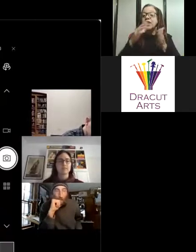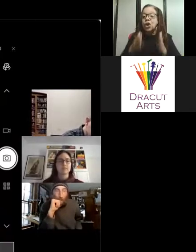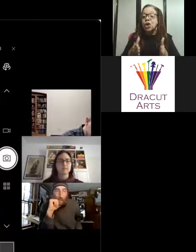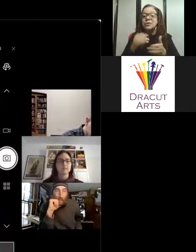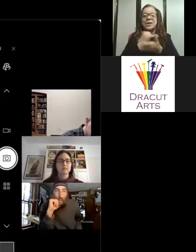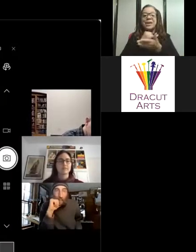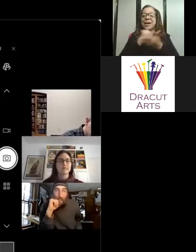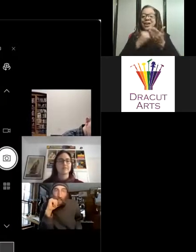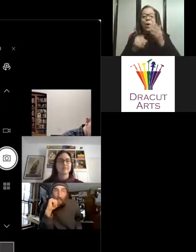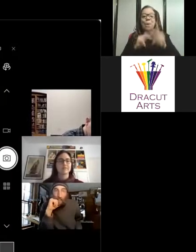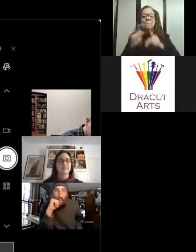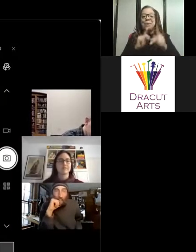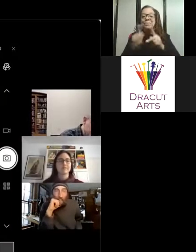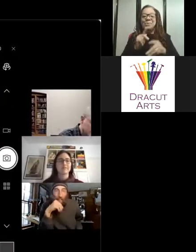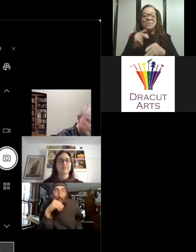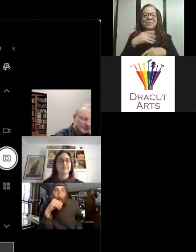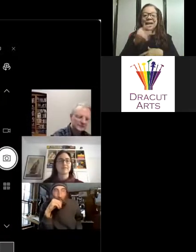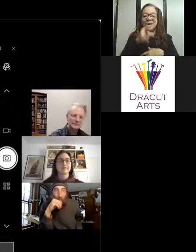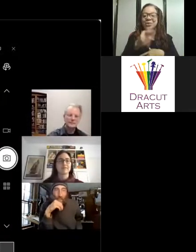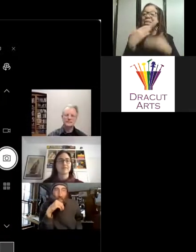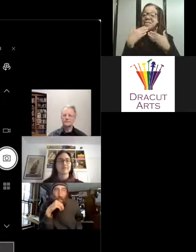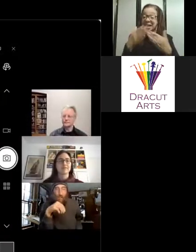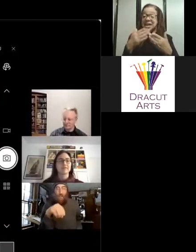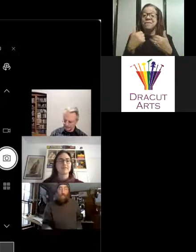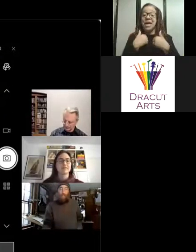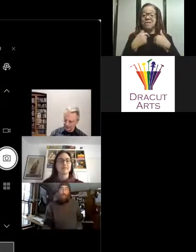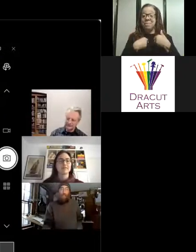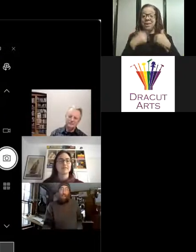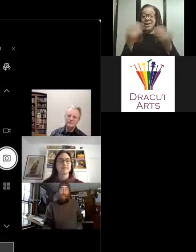So thanks for having this reading! Um, this is the first letter that